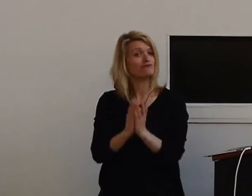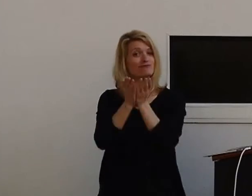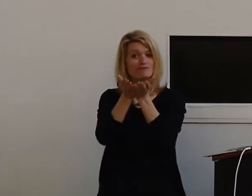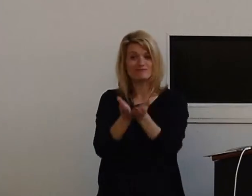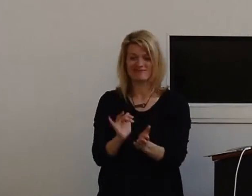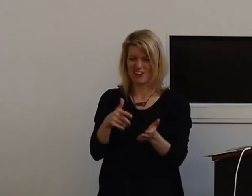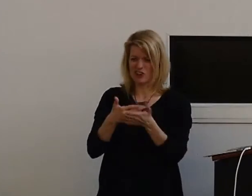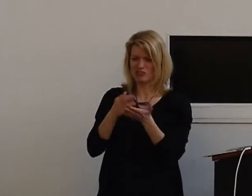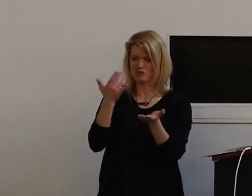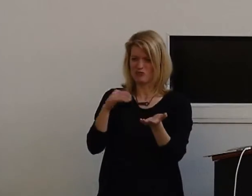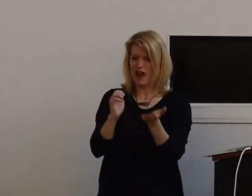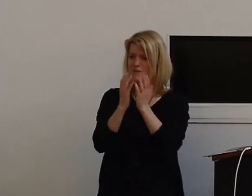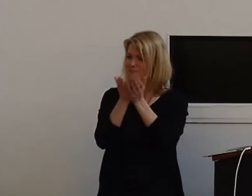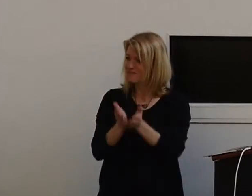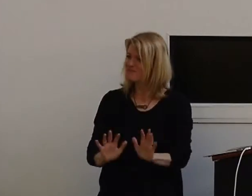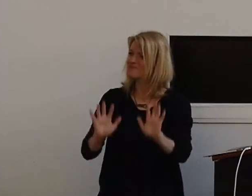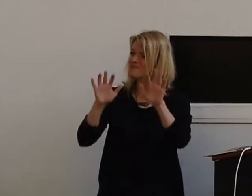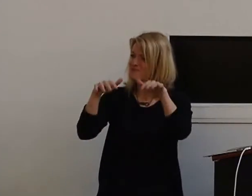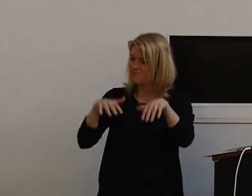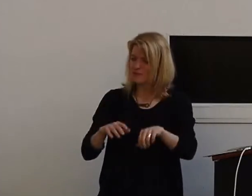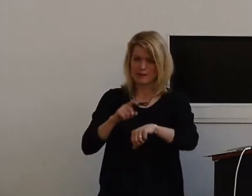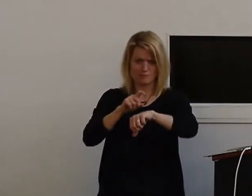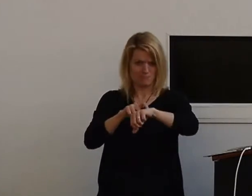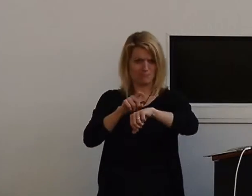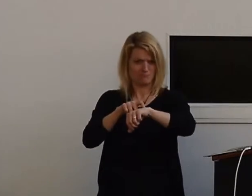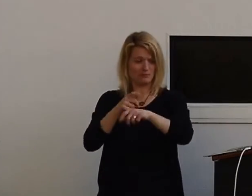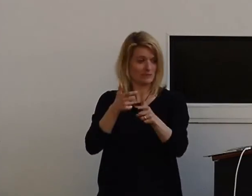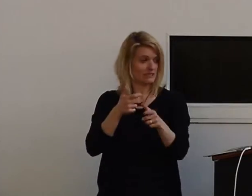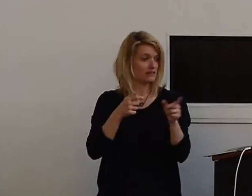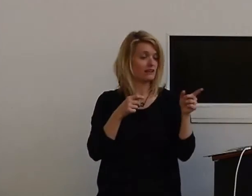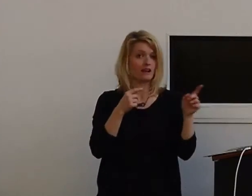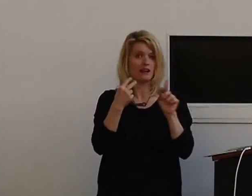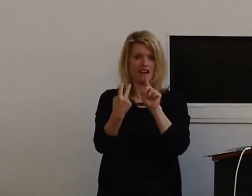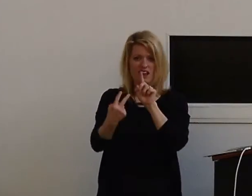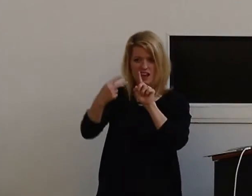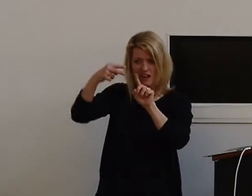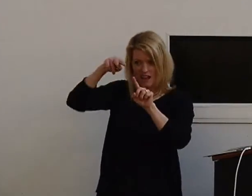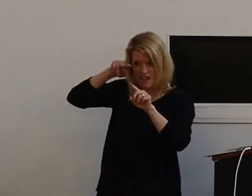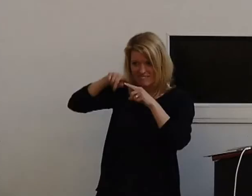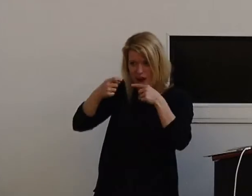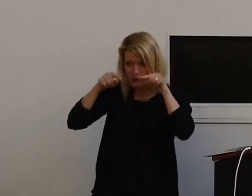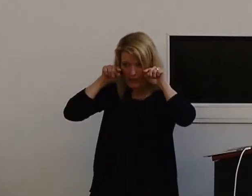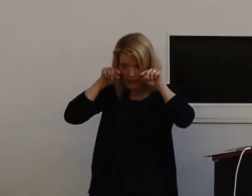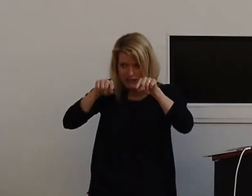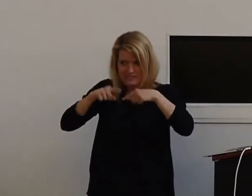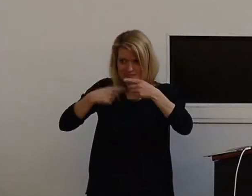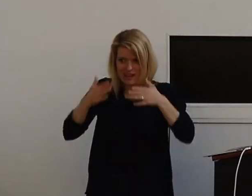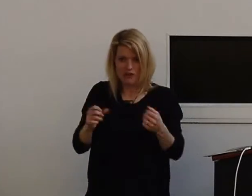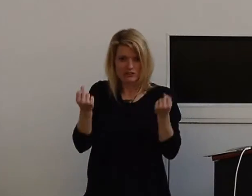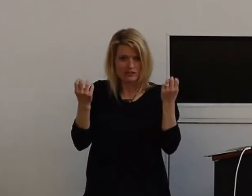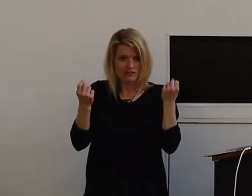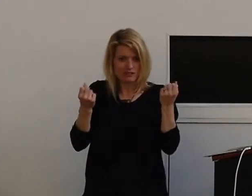boat, as it was represented in three dimensions, and you could follow the rhythm and speed of that sign?